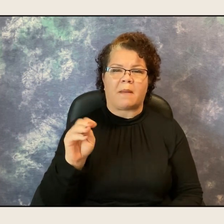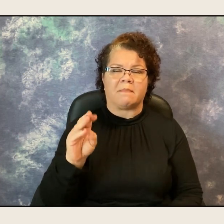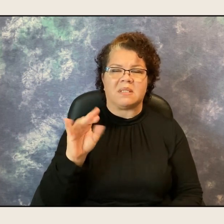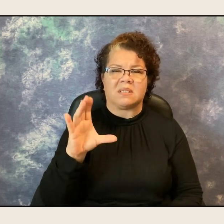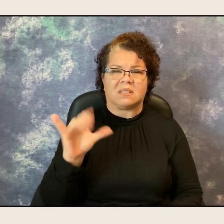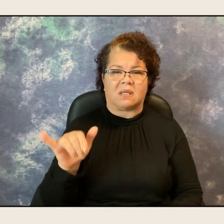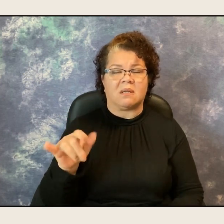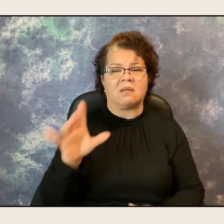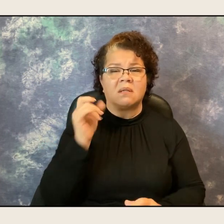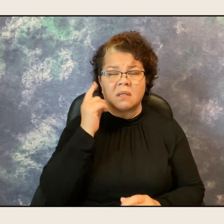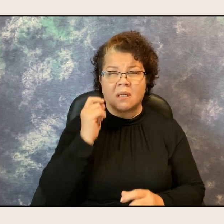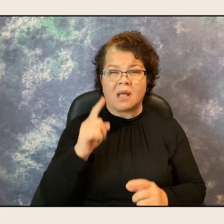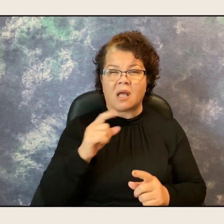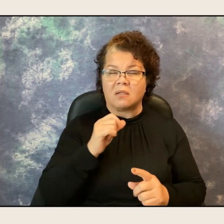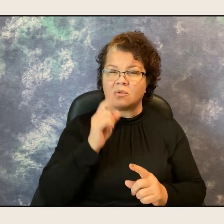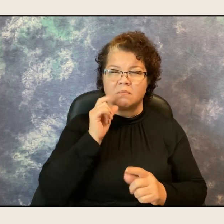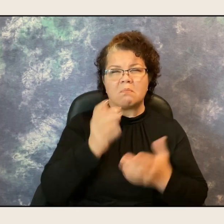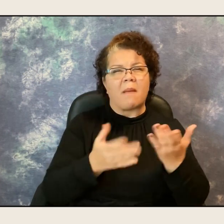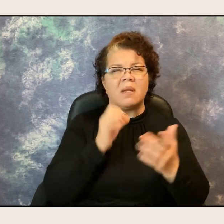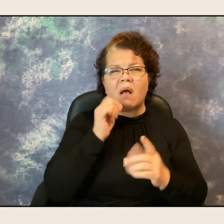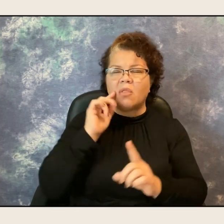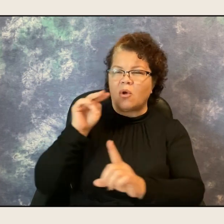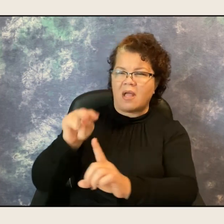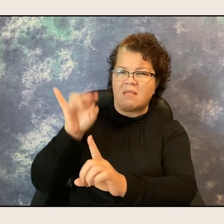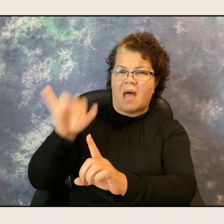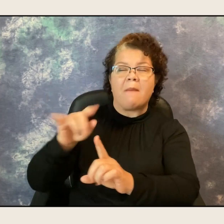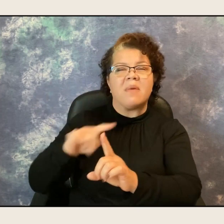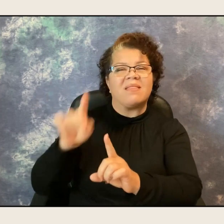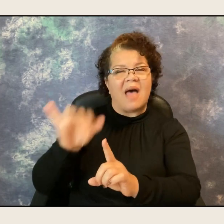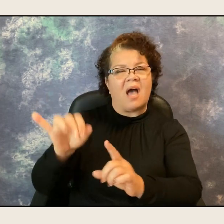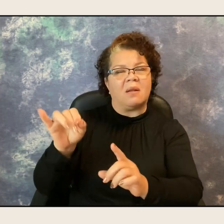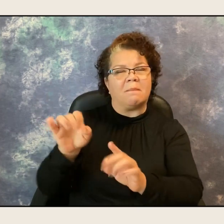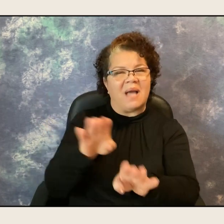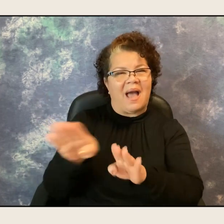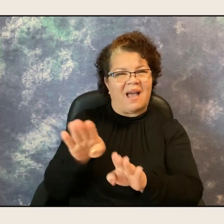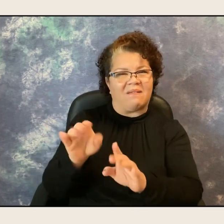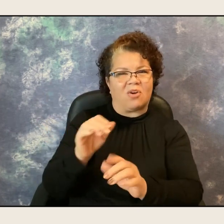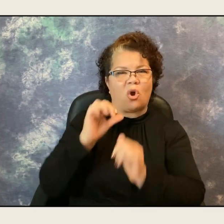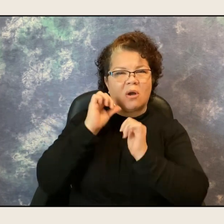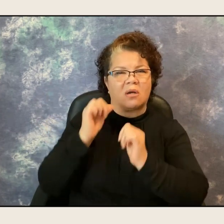but look at what that avoidance behavior is comprised of, to create a condition